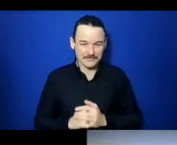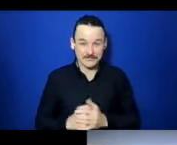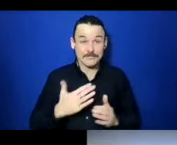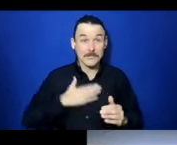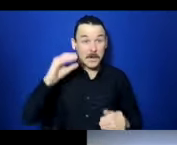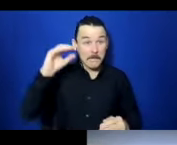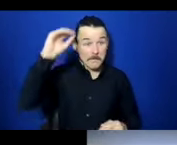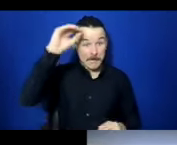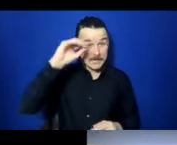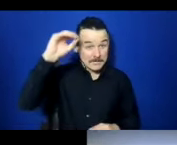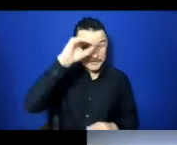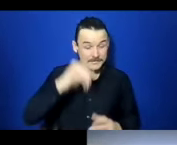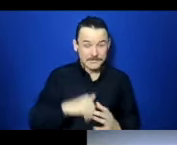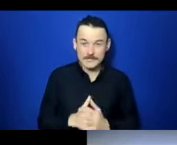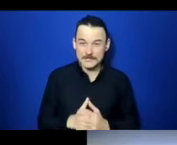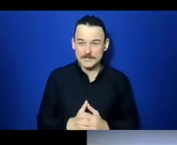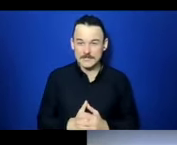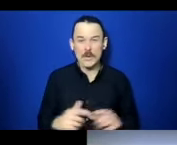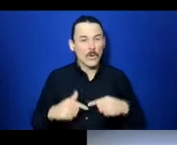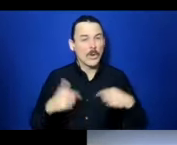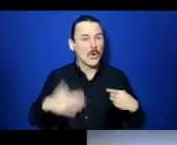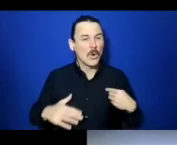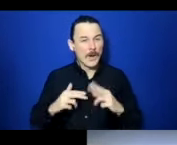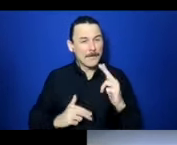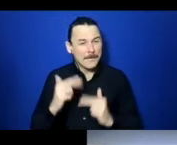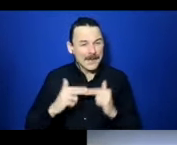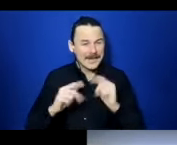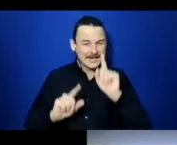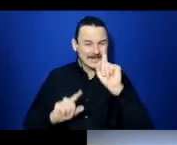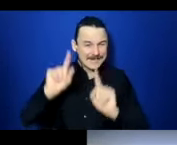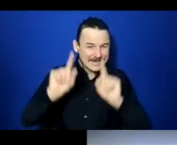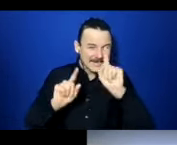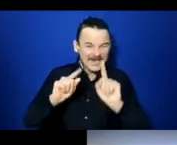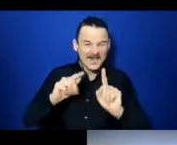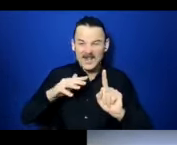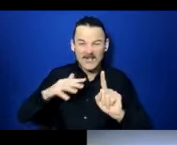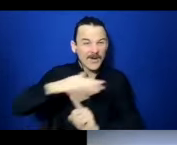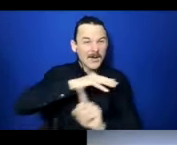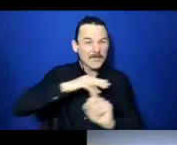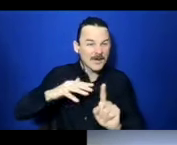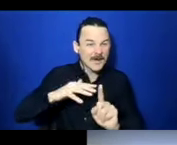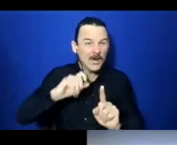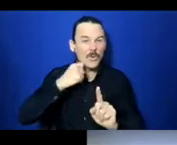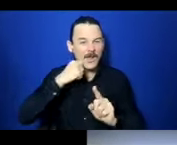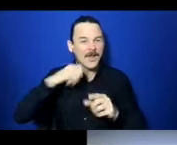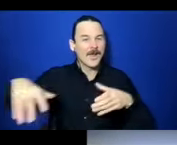that we want to build cities and environments that include everybody. So my thoughts on that is that